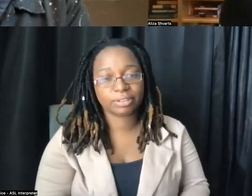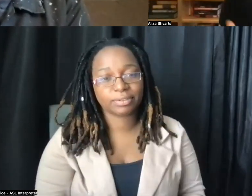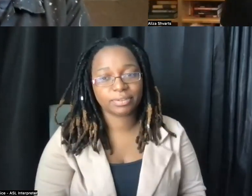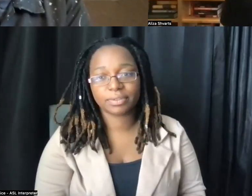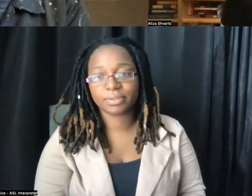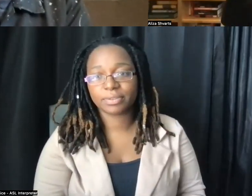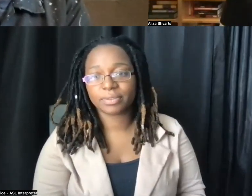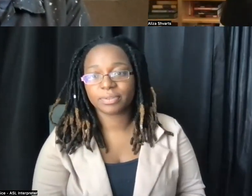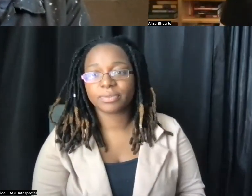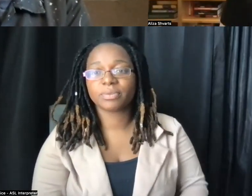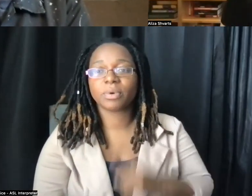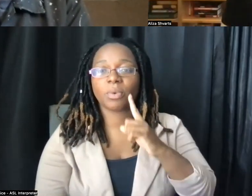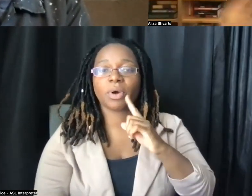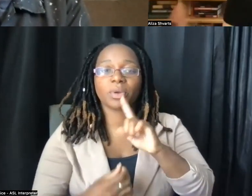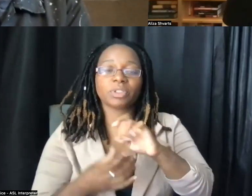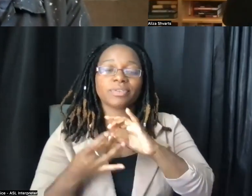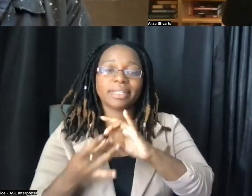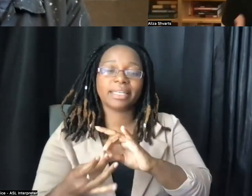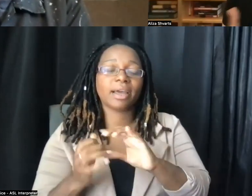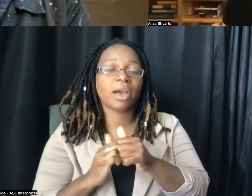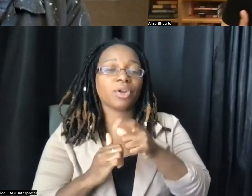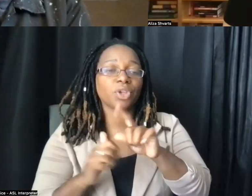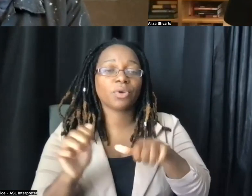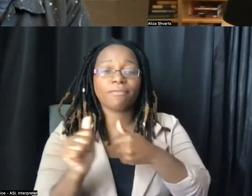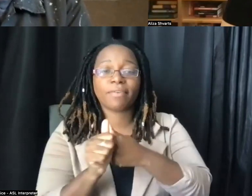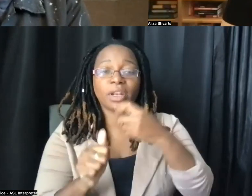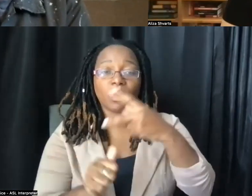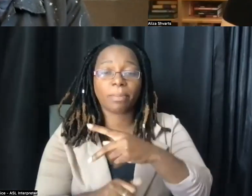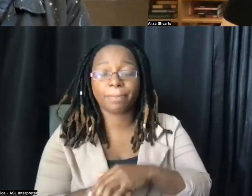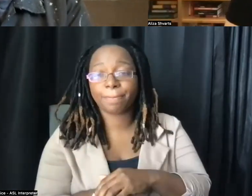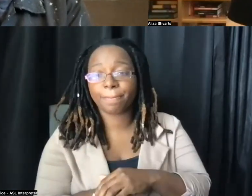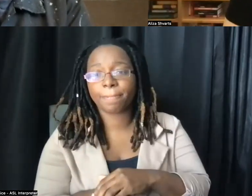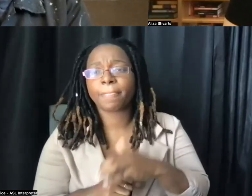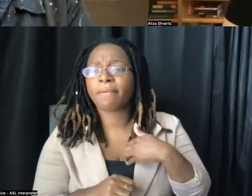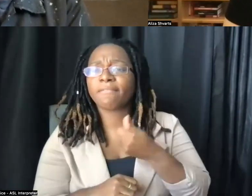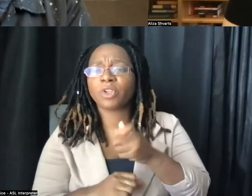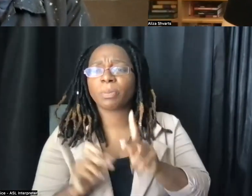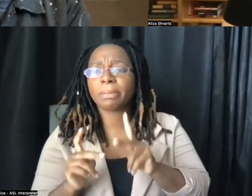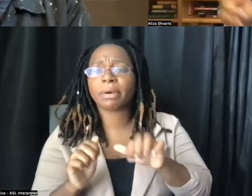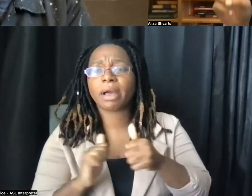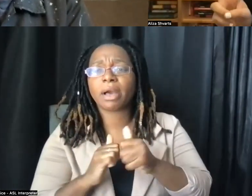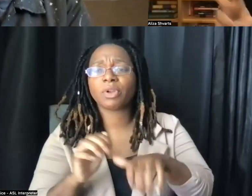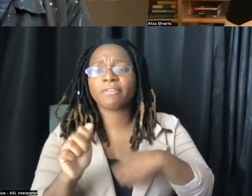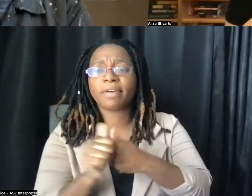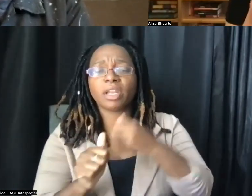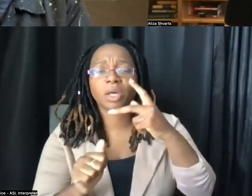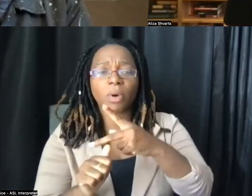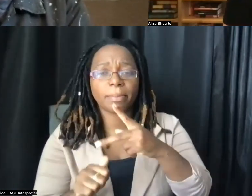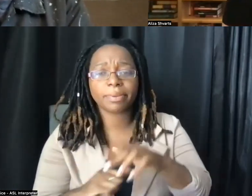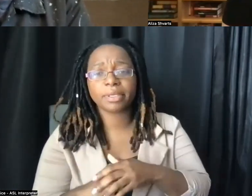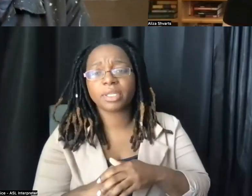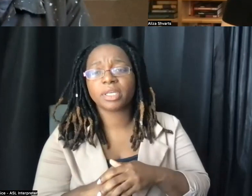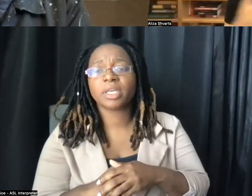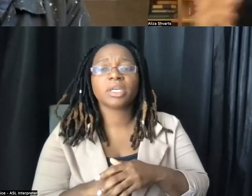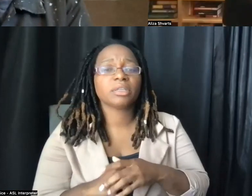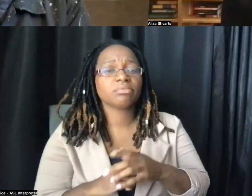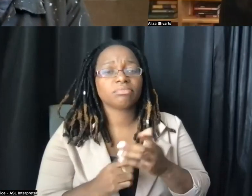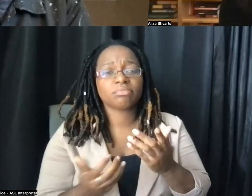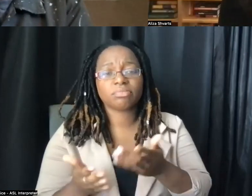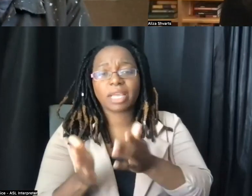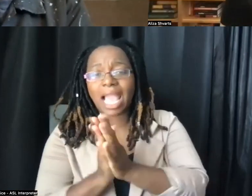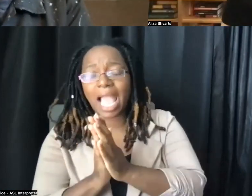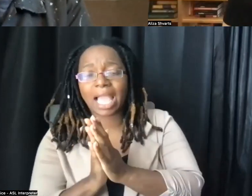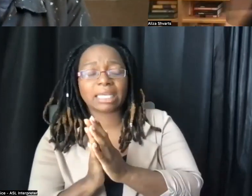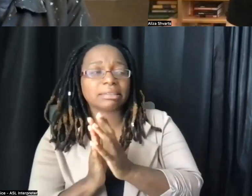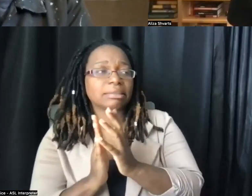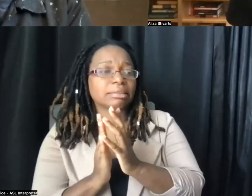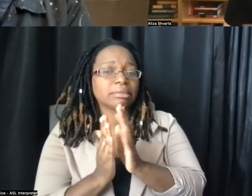We will try to fit in a few more questions.